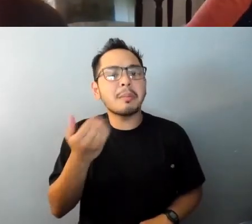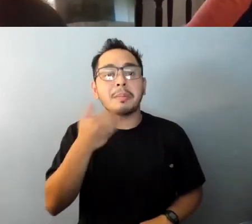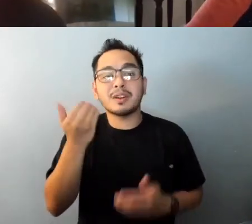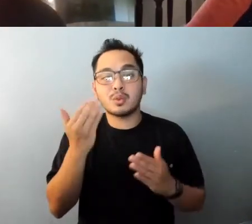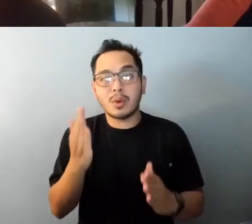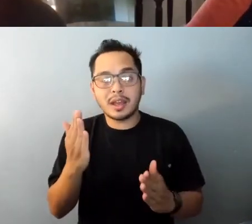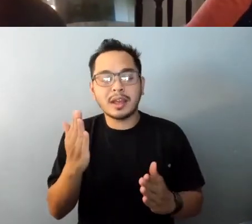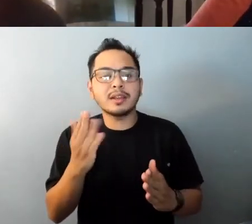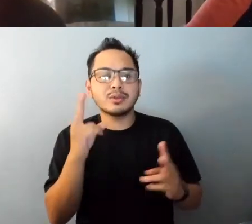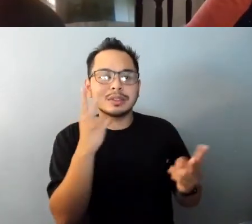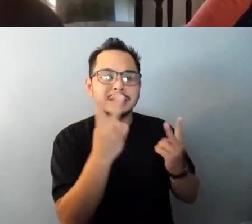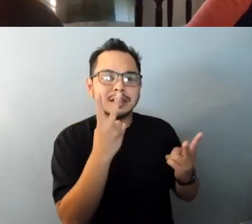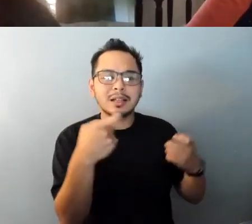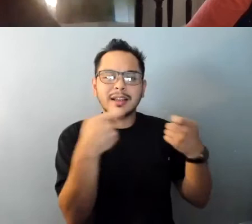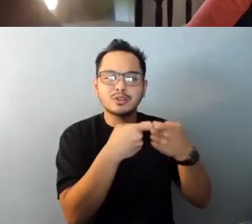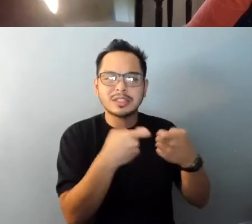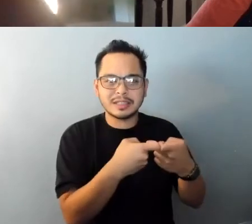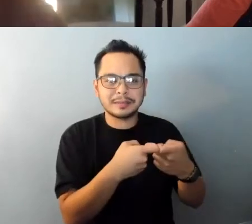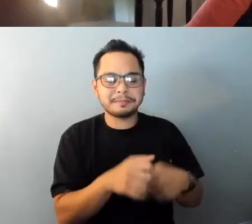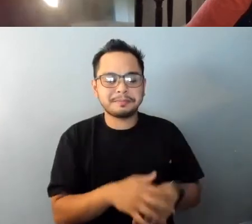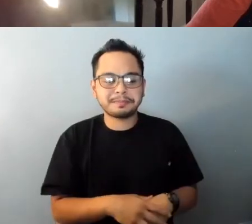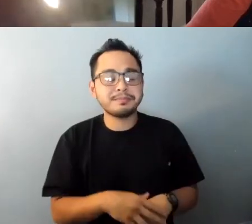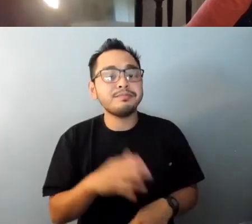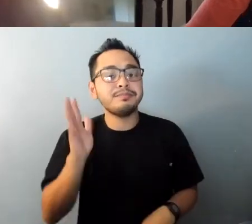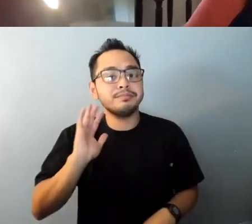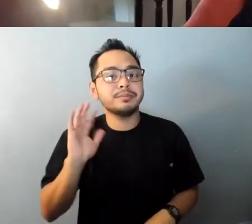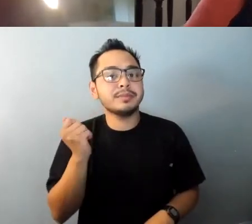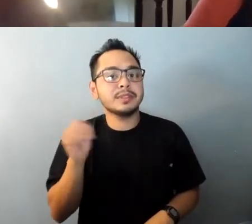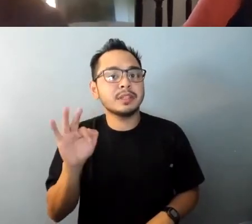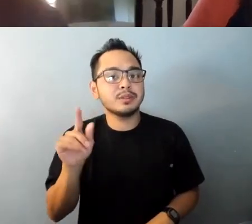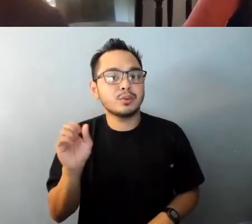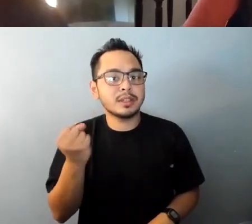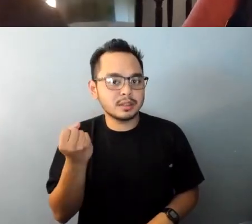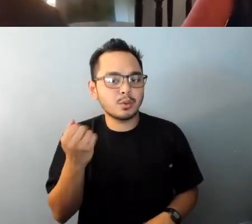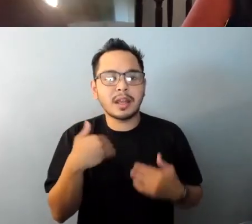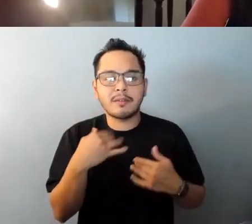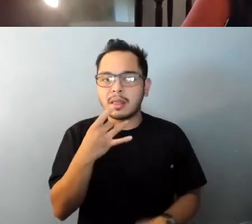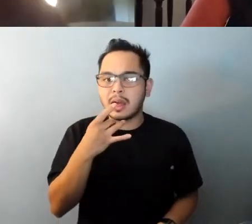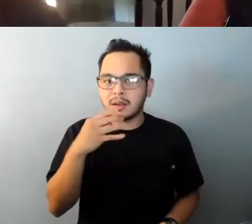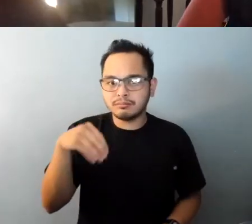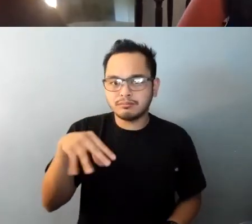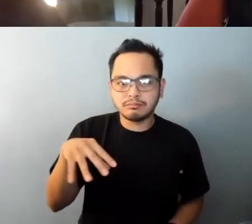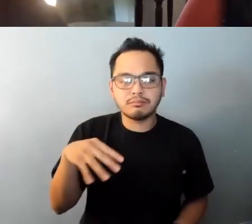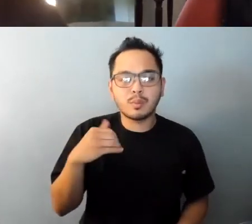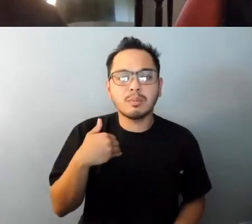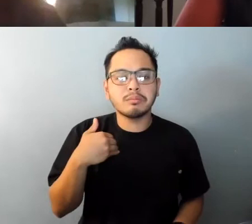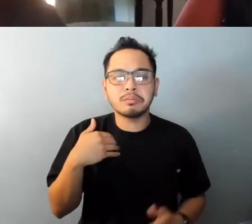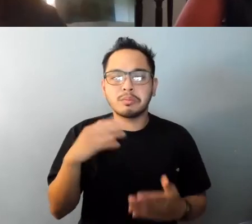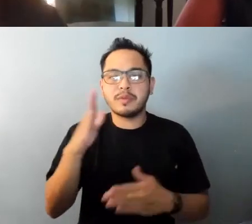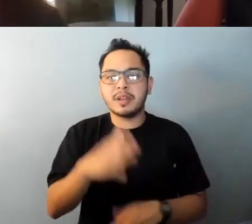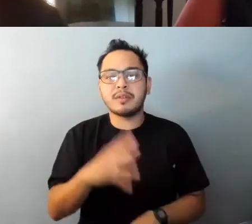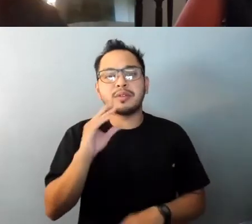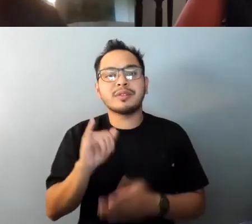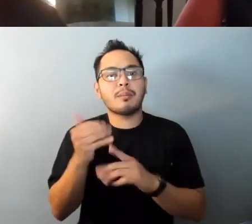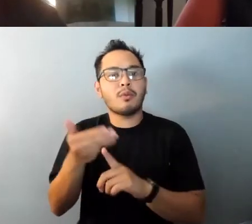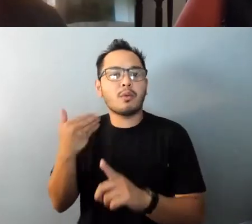electricity actually, in the 1920s we have light in a way we have never had it before